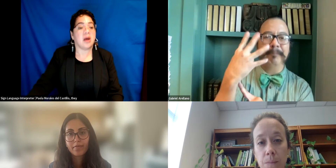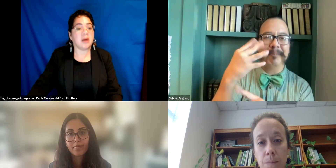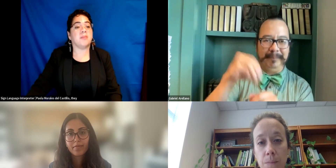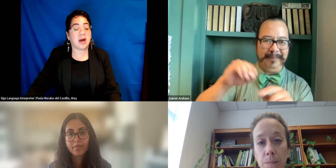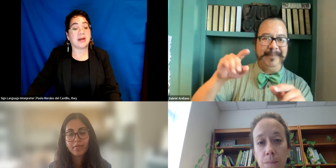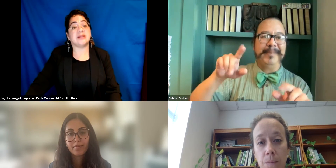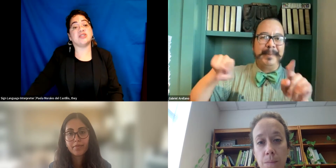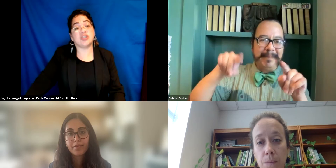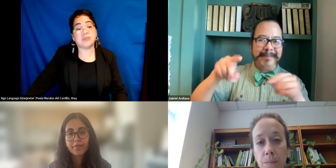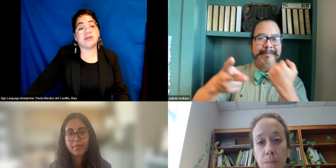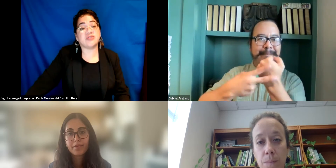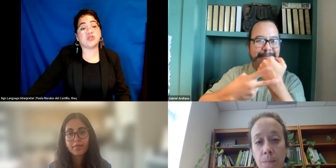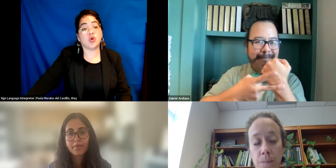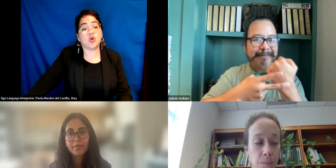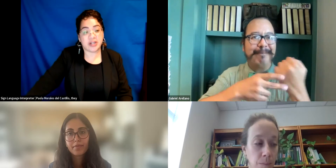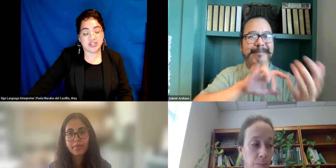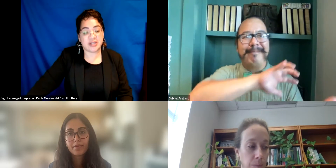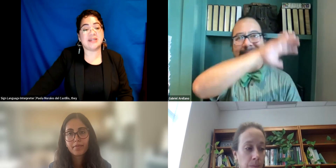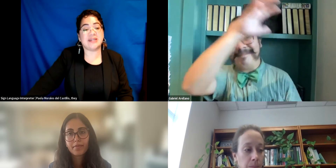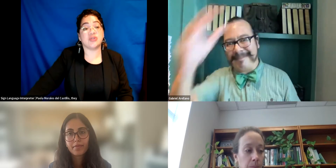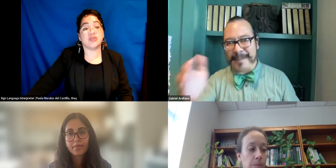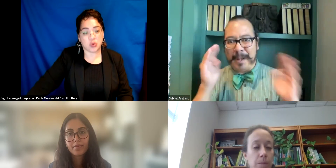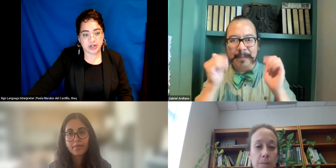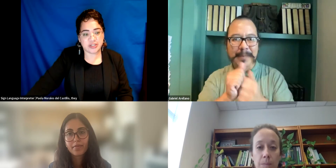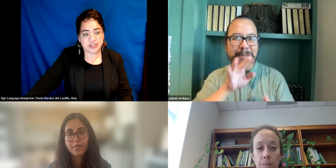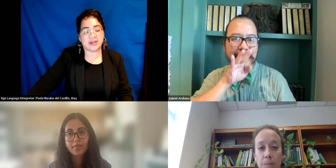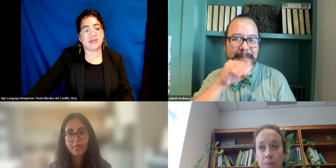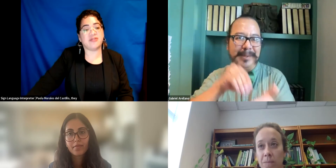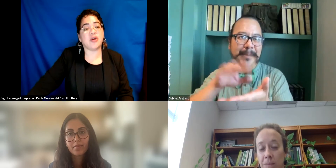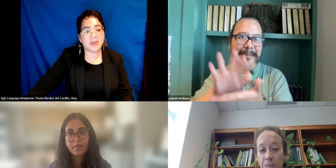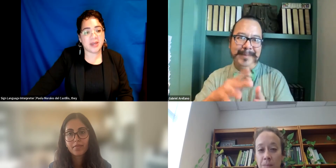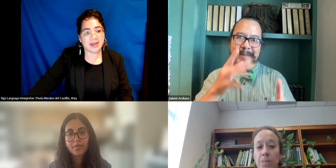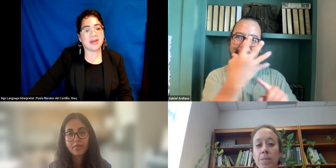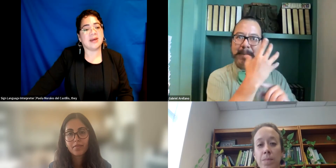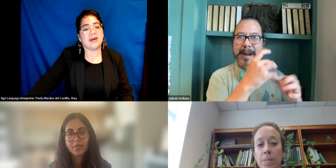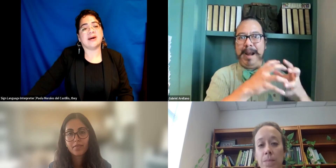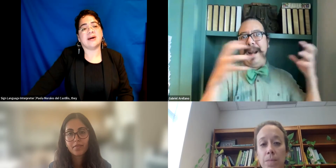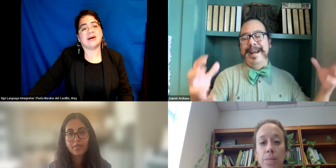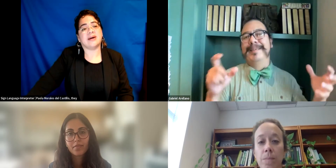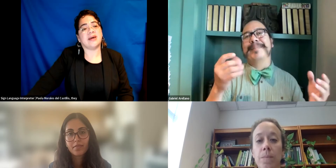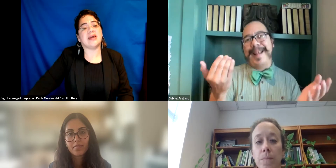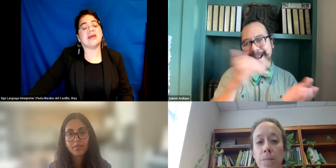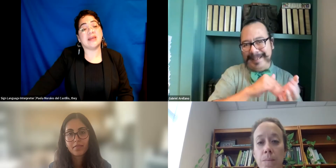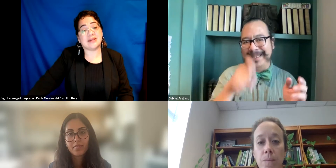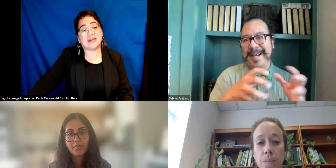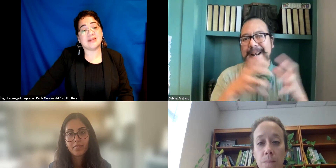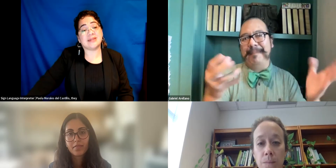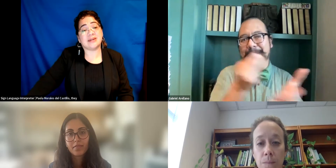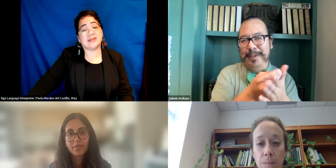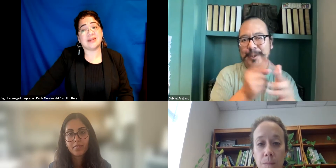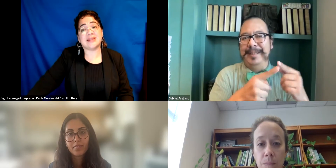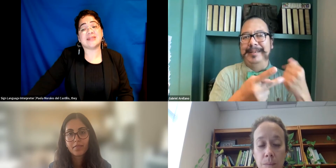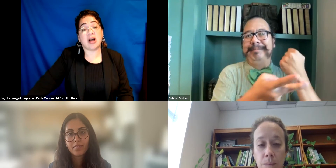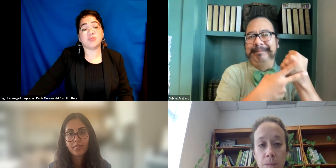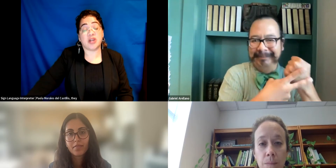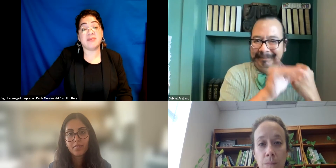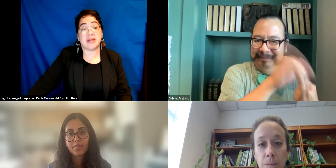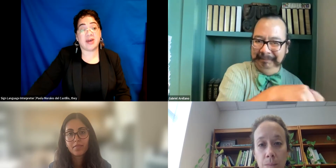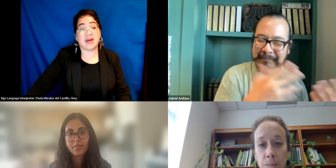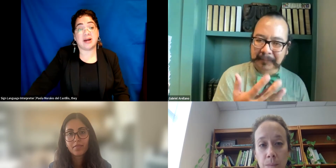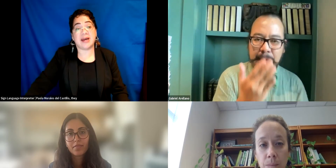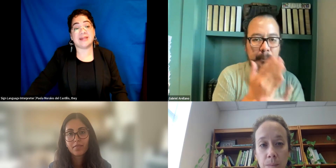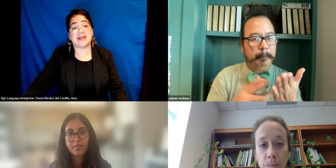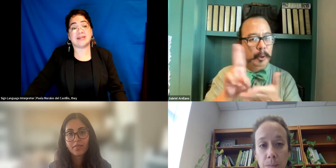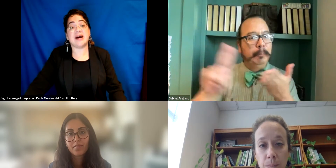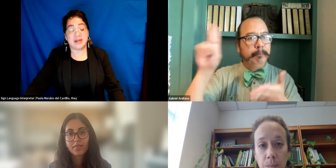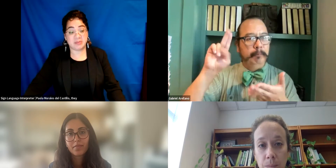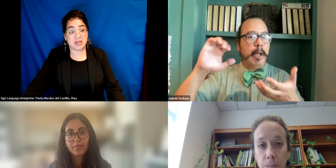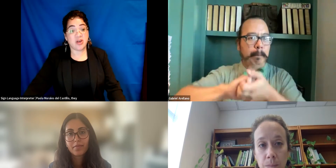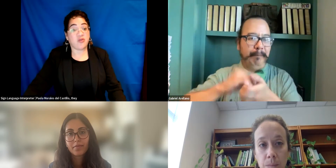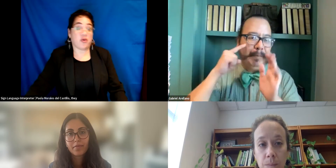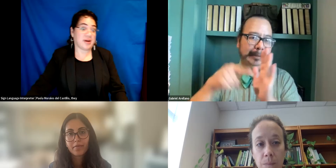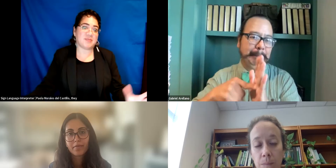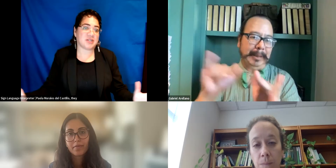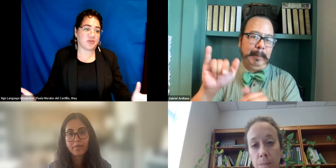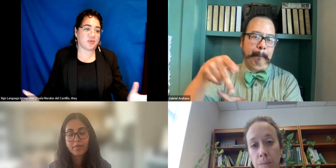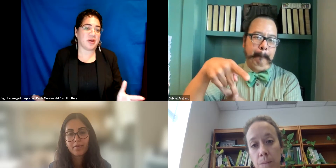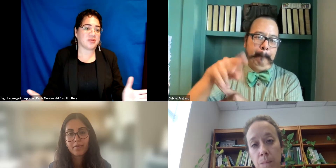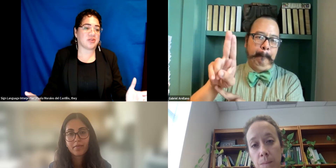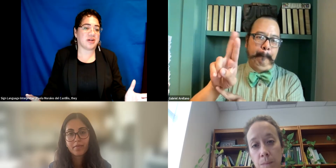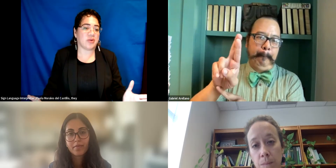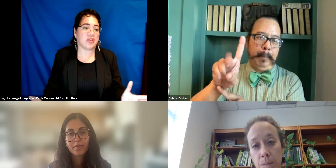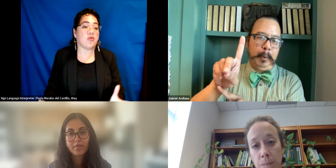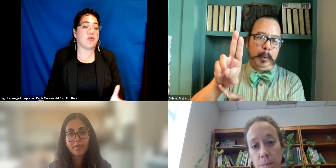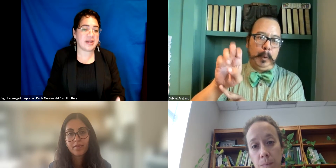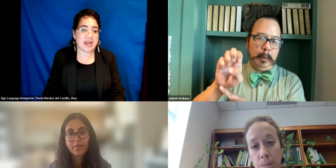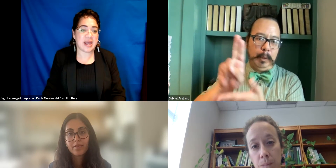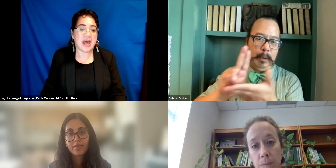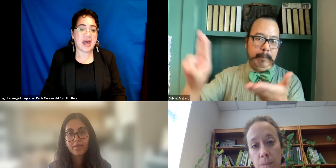Sign Language Interpreter | Paola Morales del Castillo, they: um uh! In terms of storage and digital storage and and filming uh it, It it's uh it's cost prohibitive at a at at times, or especially for people starting with no funding.